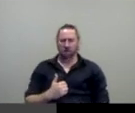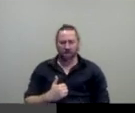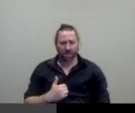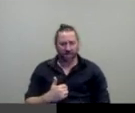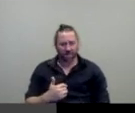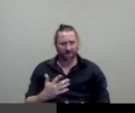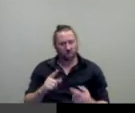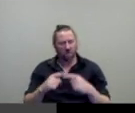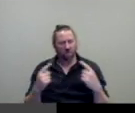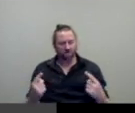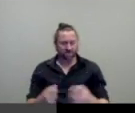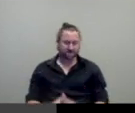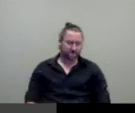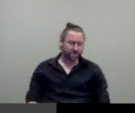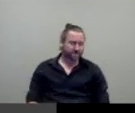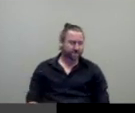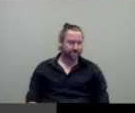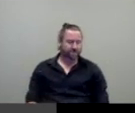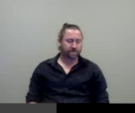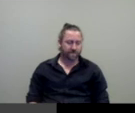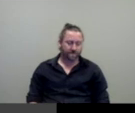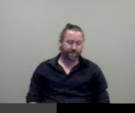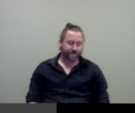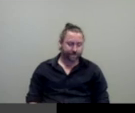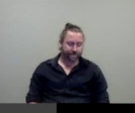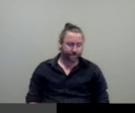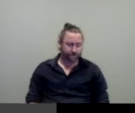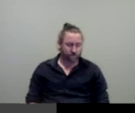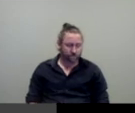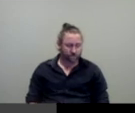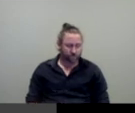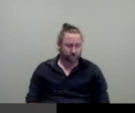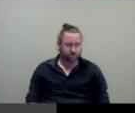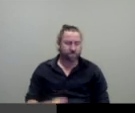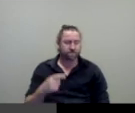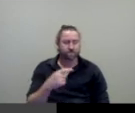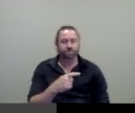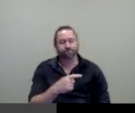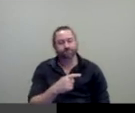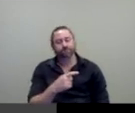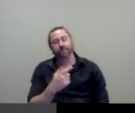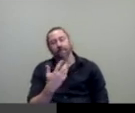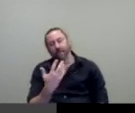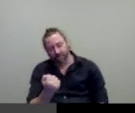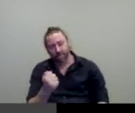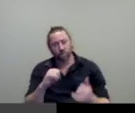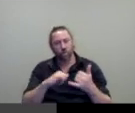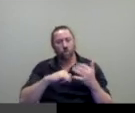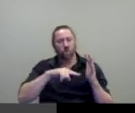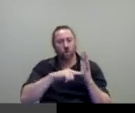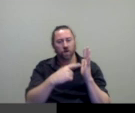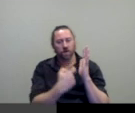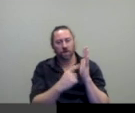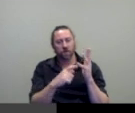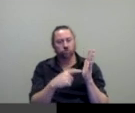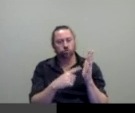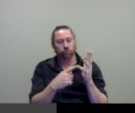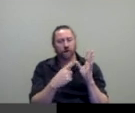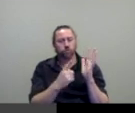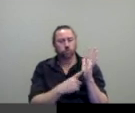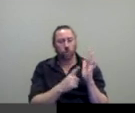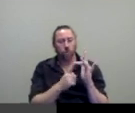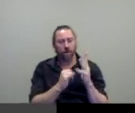this attention to opposites is grounded in Structuralism this is a theory that nothing in our